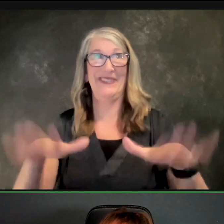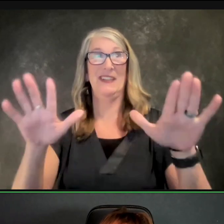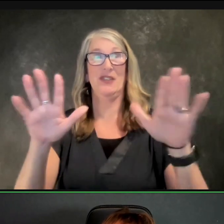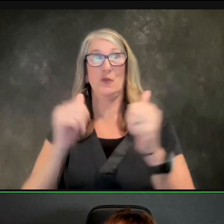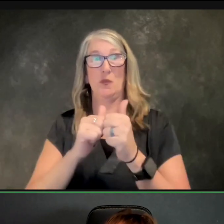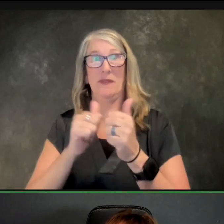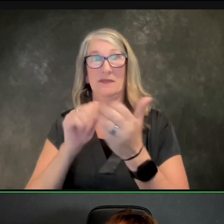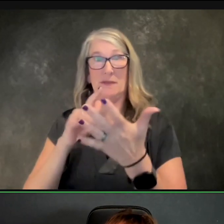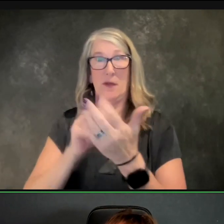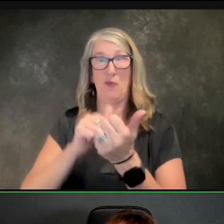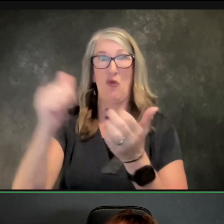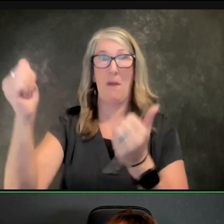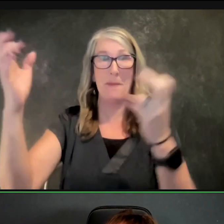any issues that might arise.